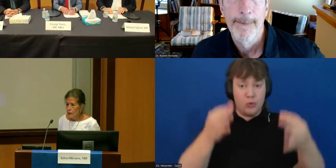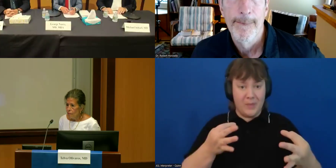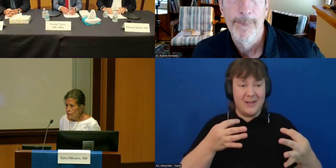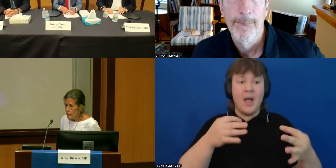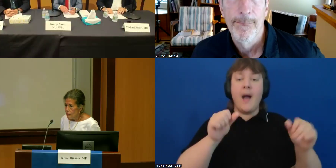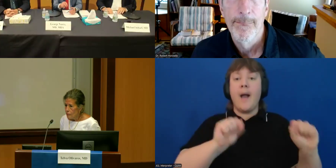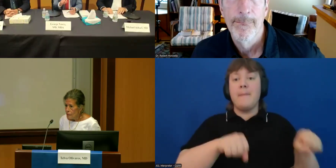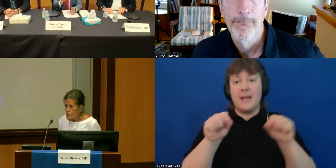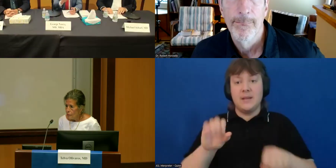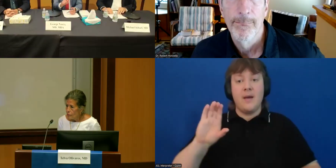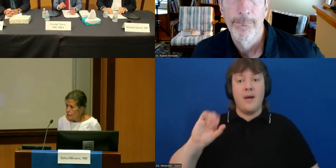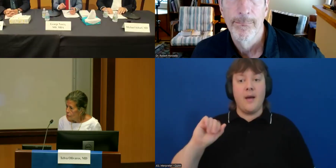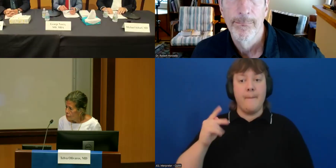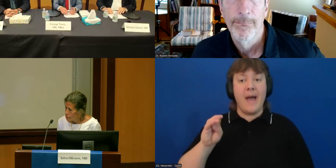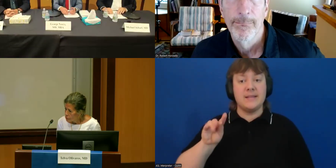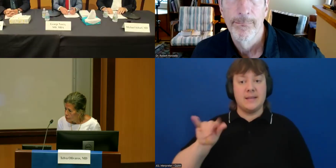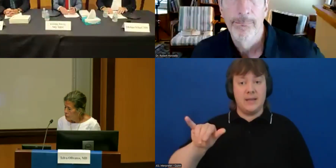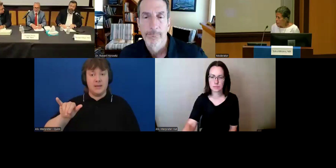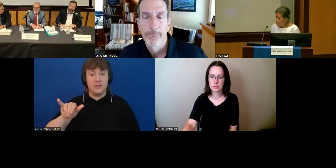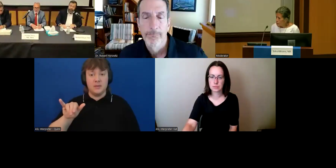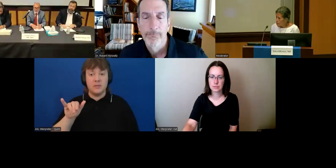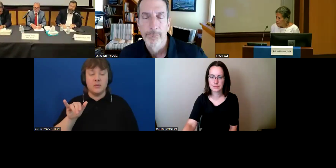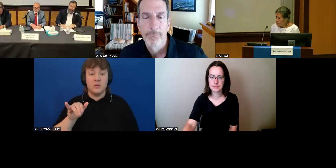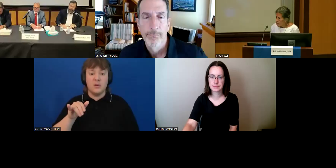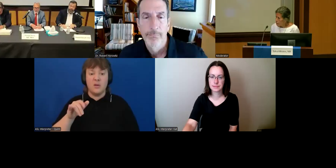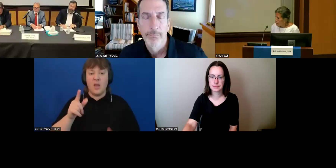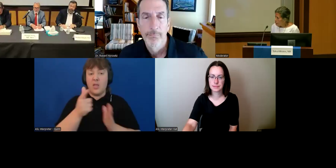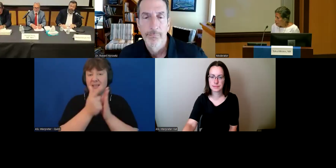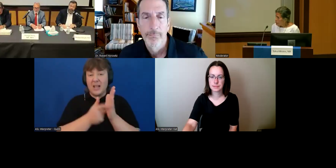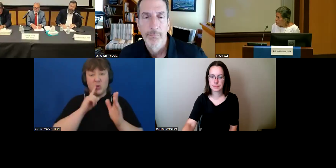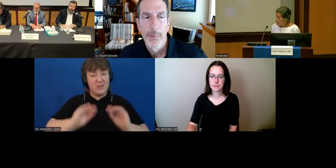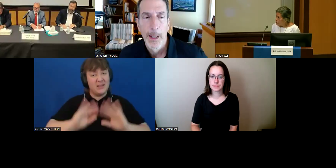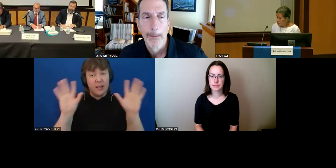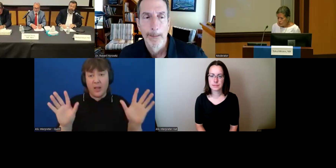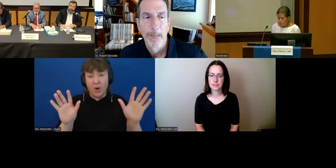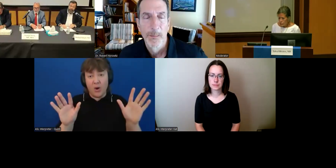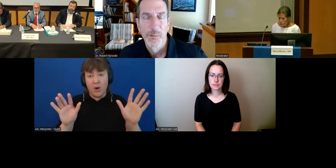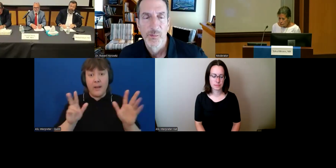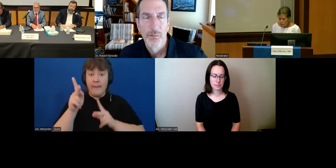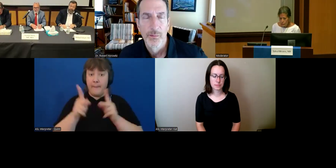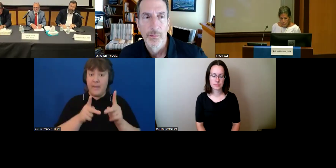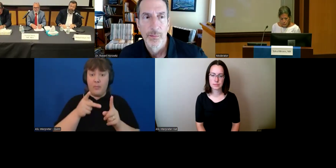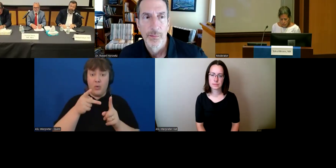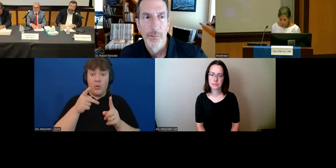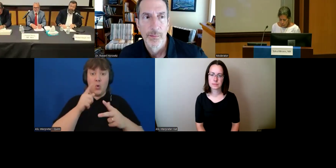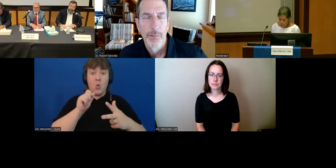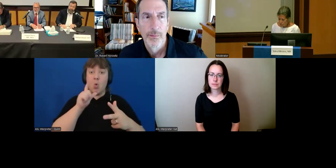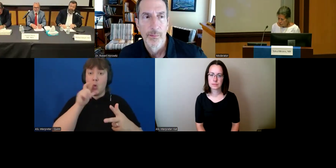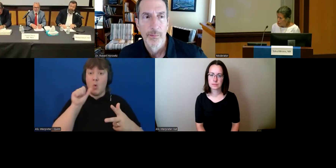capacity and uh in the statutes uh it's clear that the people who can do that third step is